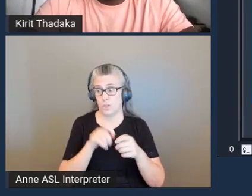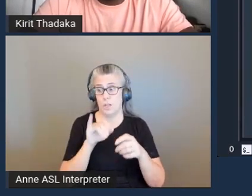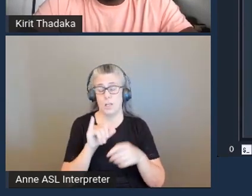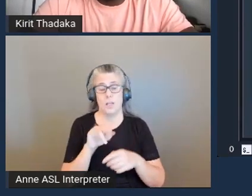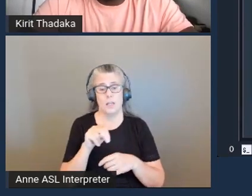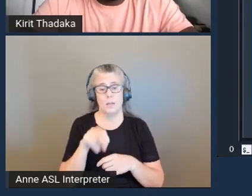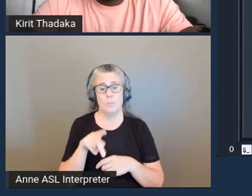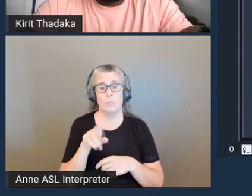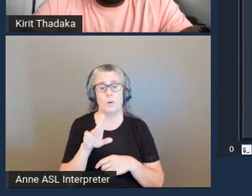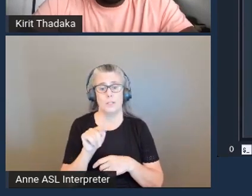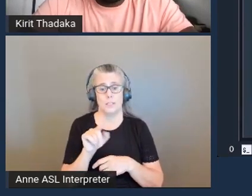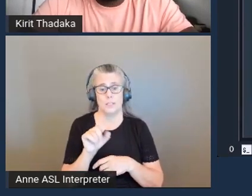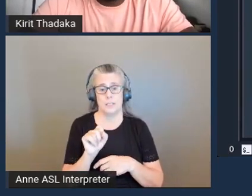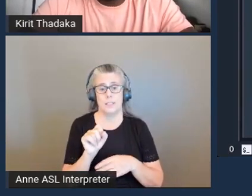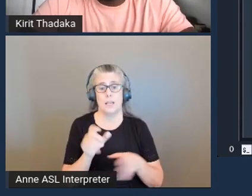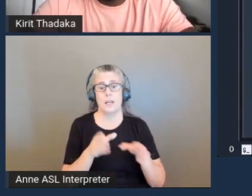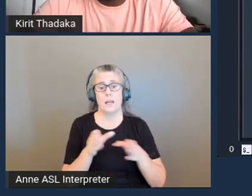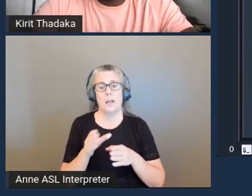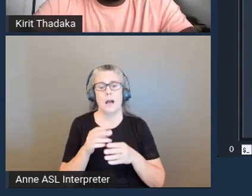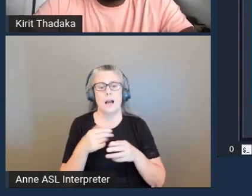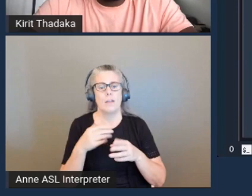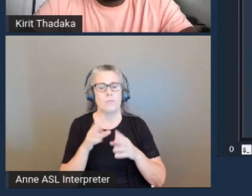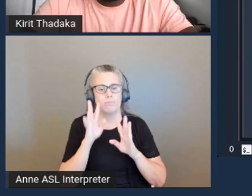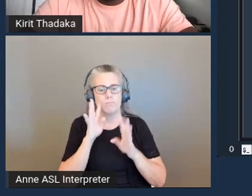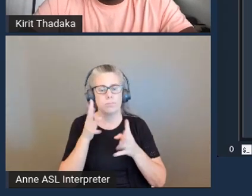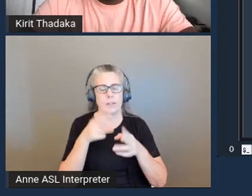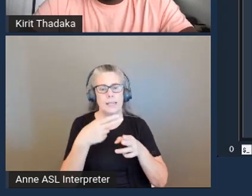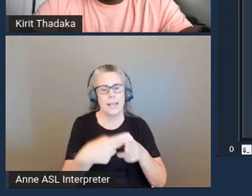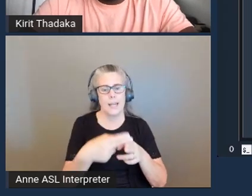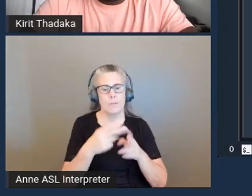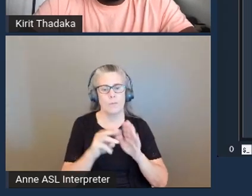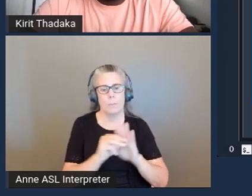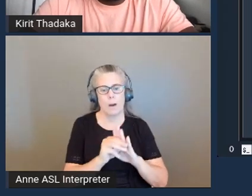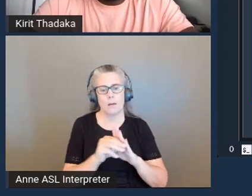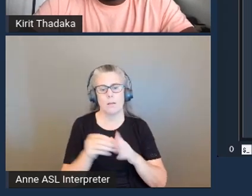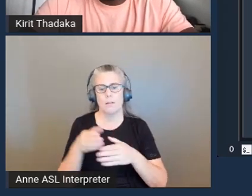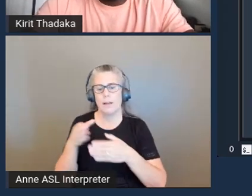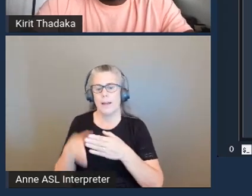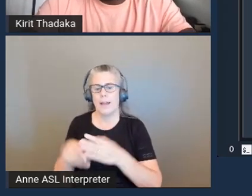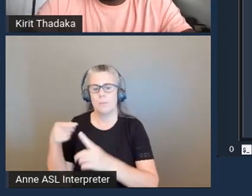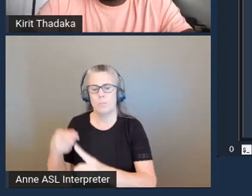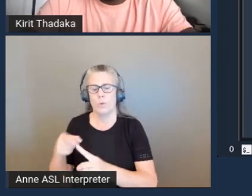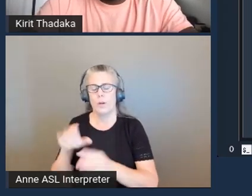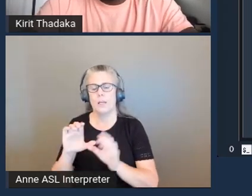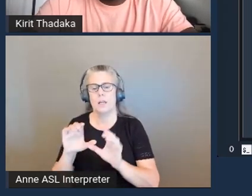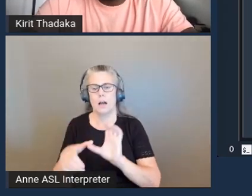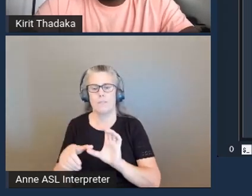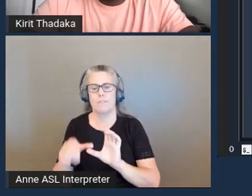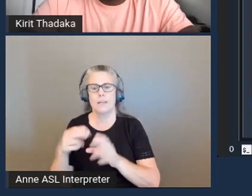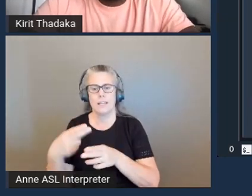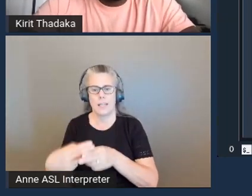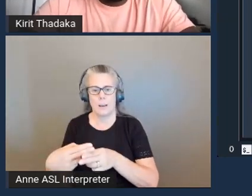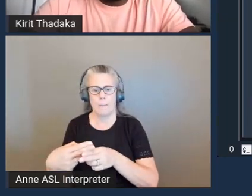a name for my endpoint config, a name for the endpoint, and any other information I wanna provide to the Lambda function.